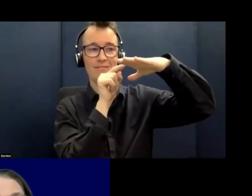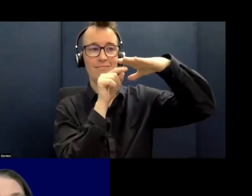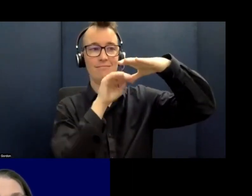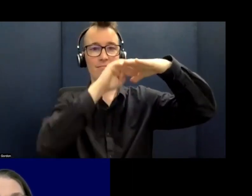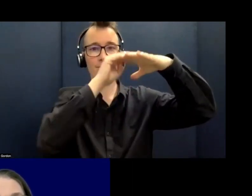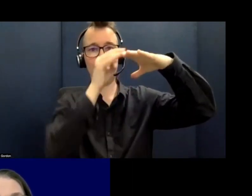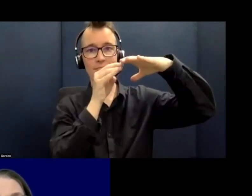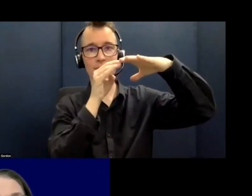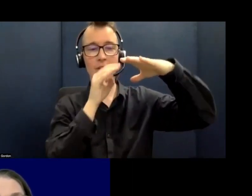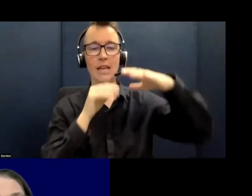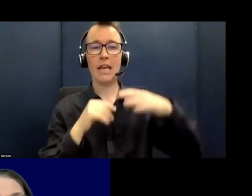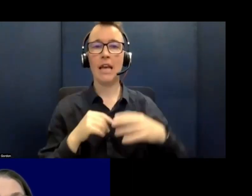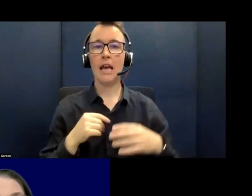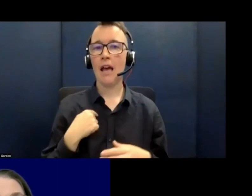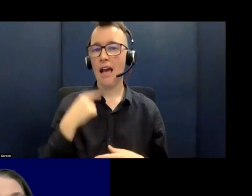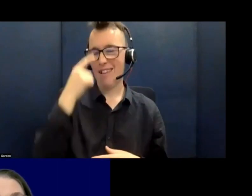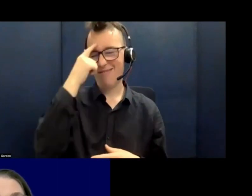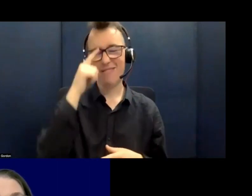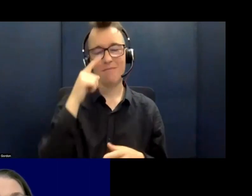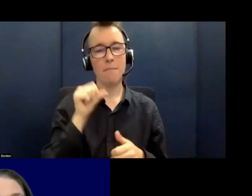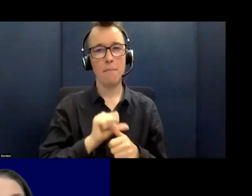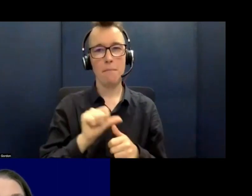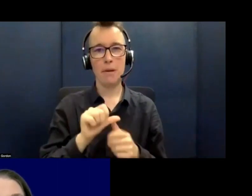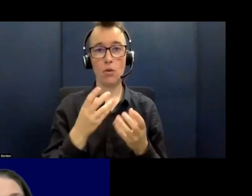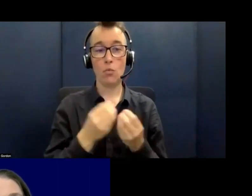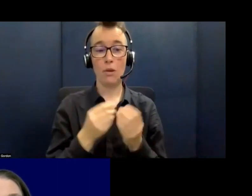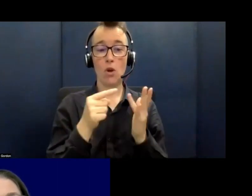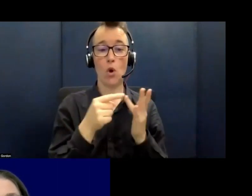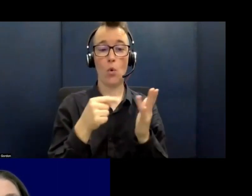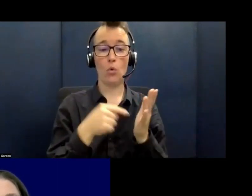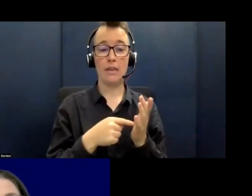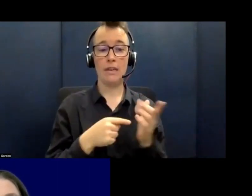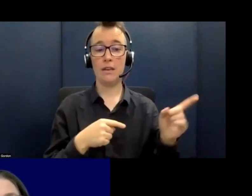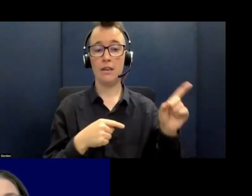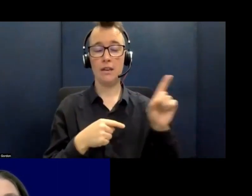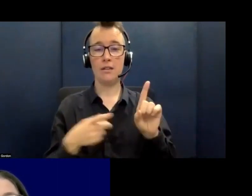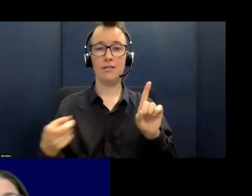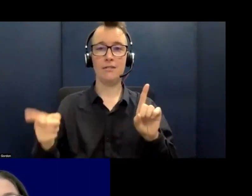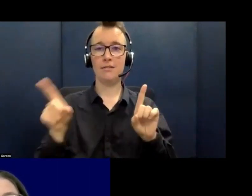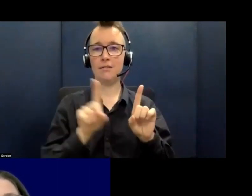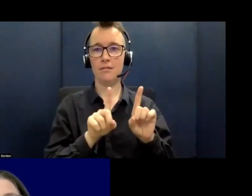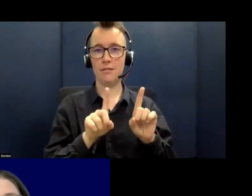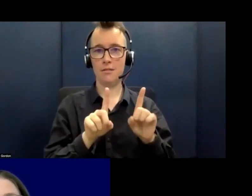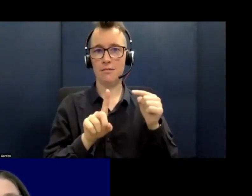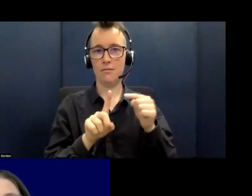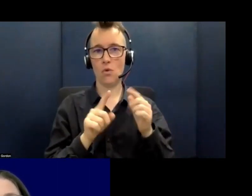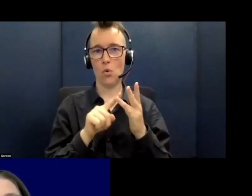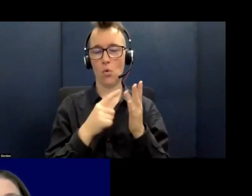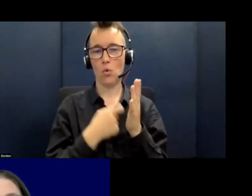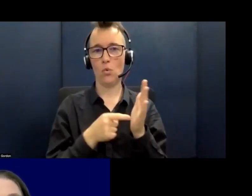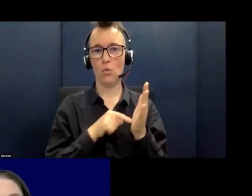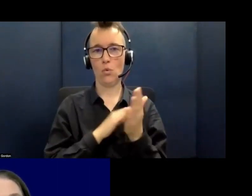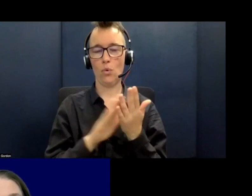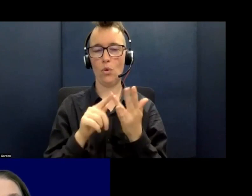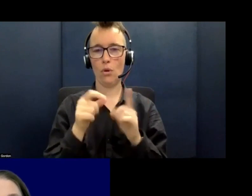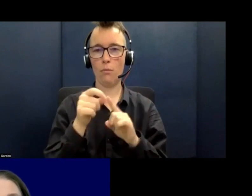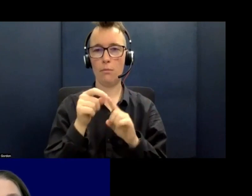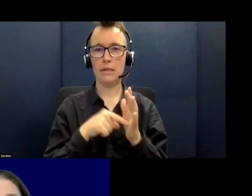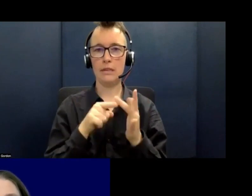you do it with an OT and an orthoptist together. And that's what I have done in the past because